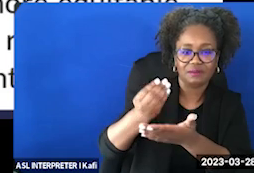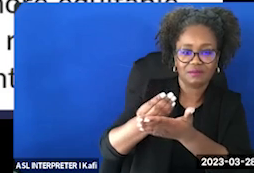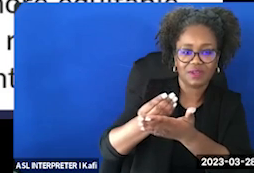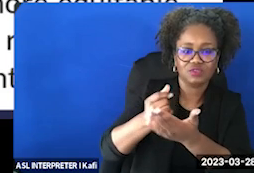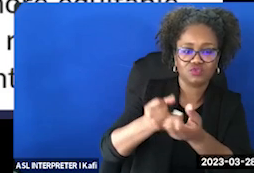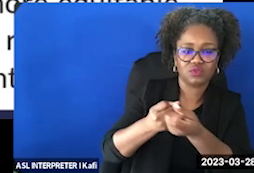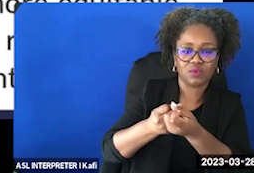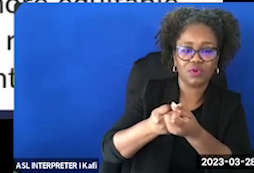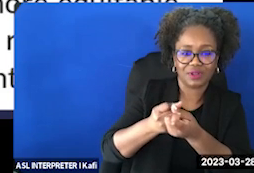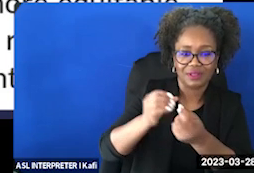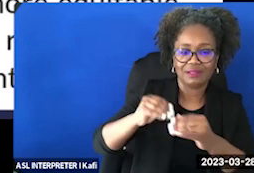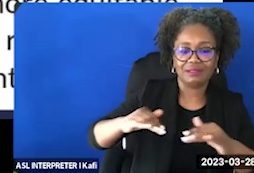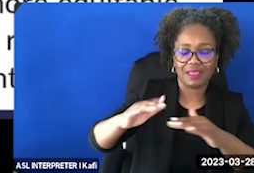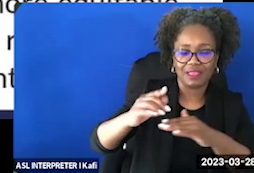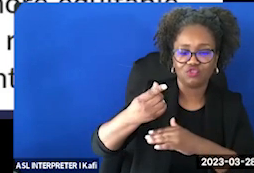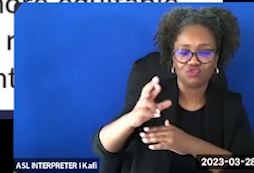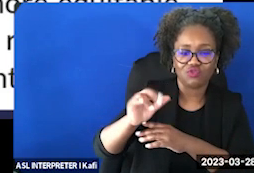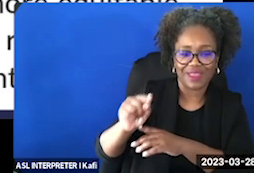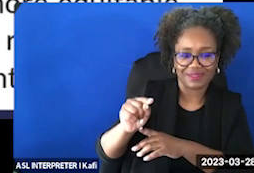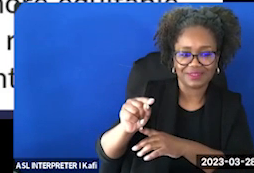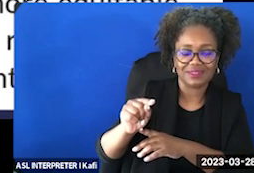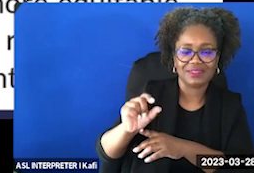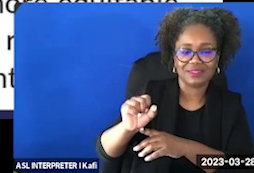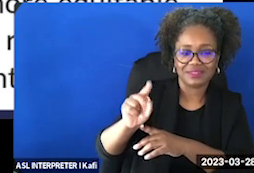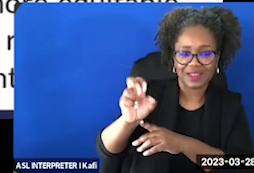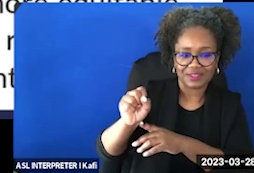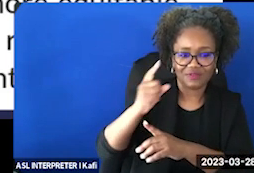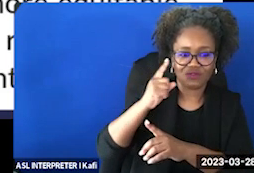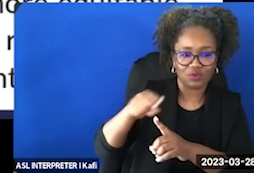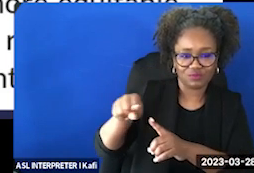Debbie Stine, Science & Technology Policy Academy: Provide funding allocation, you know, for the Land Grant universities